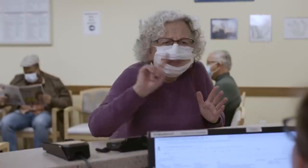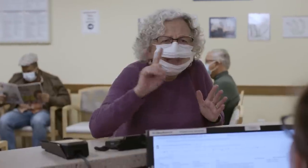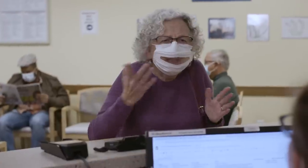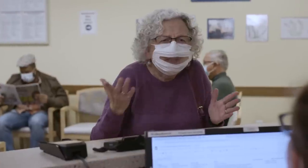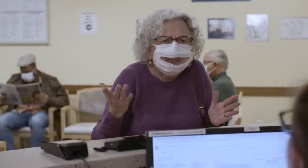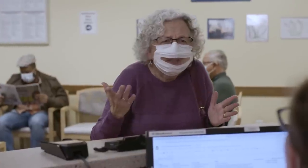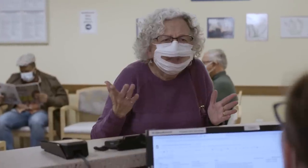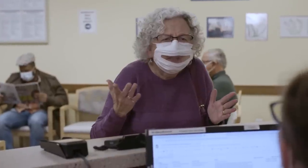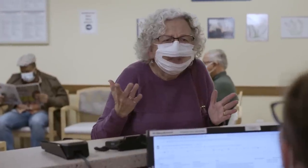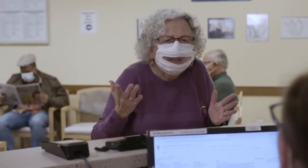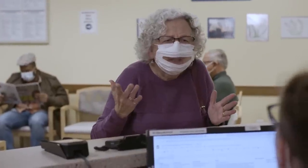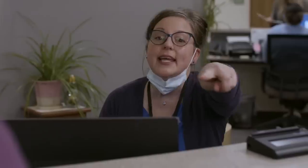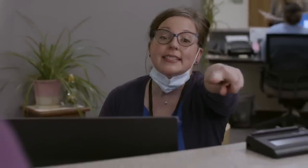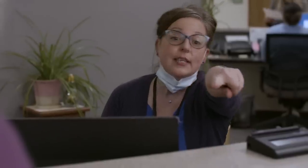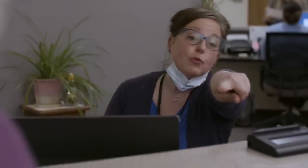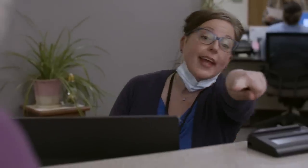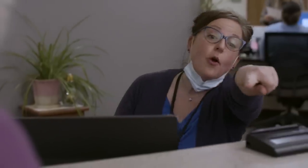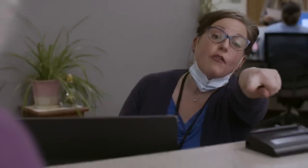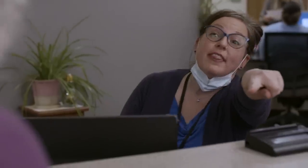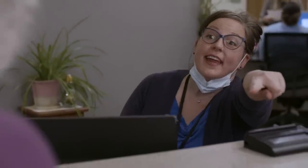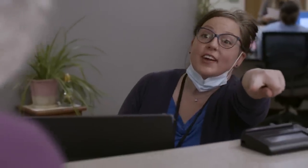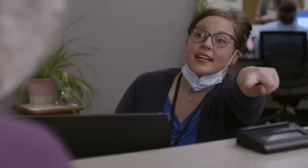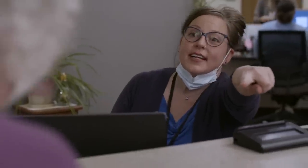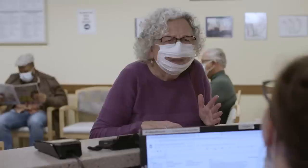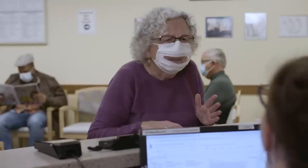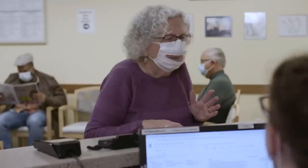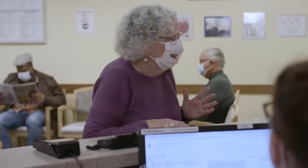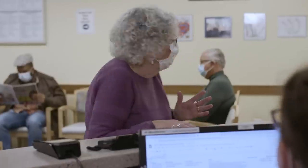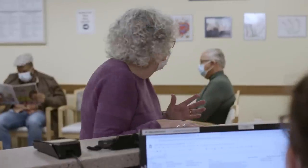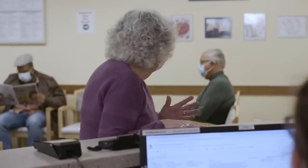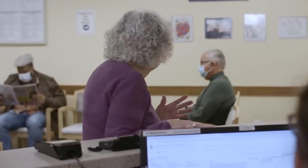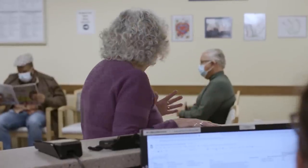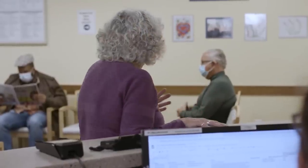Where? Oh! You can just take a seat right over there.